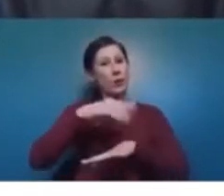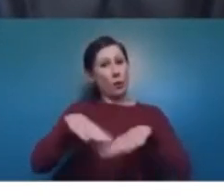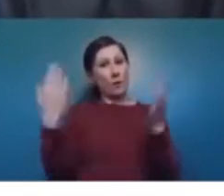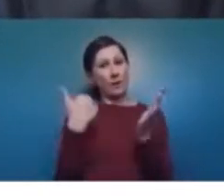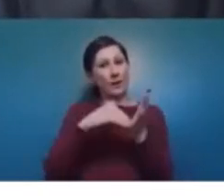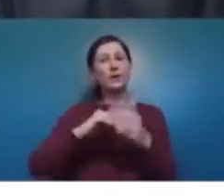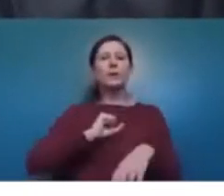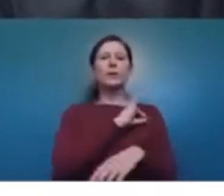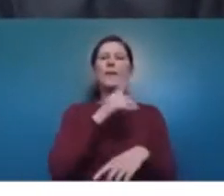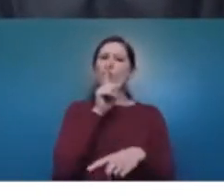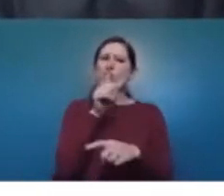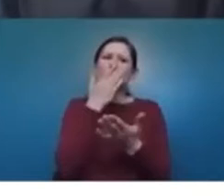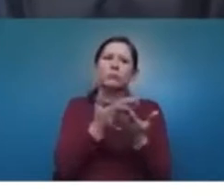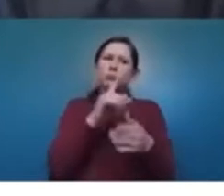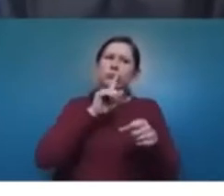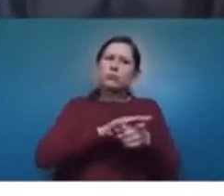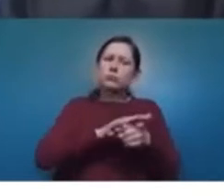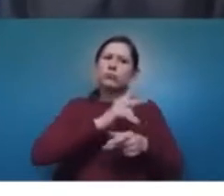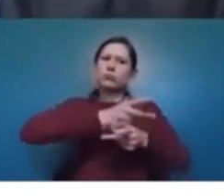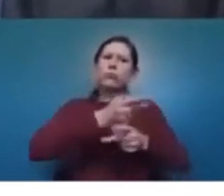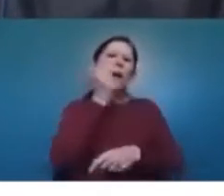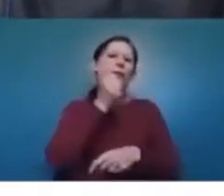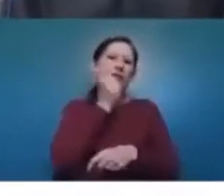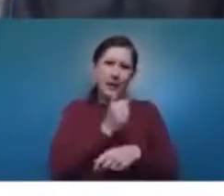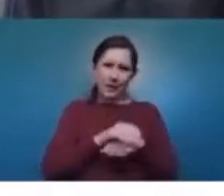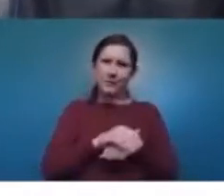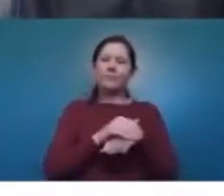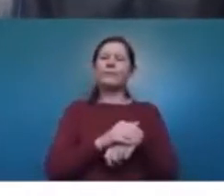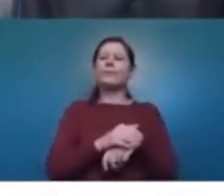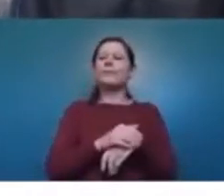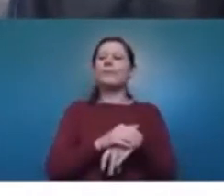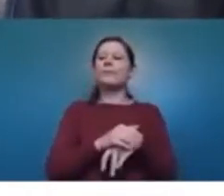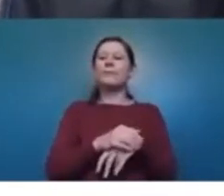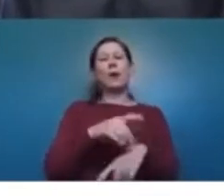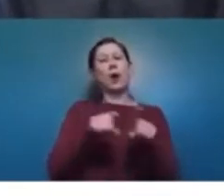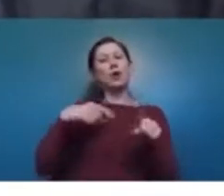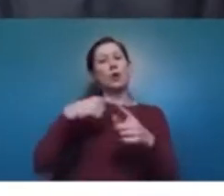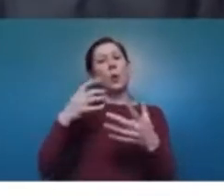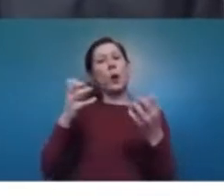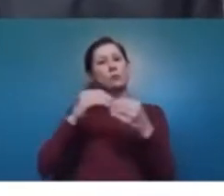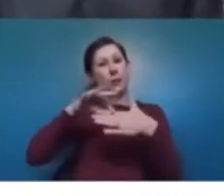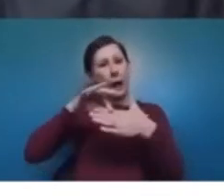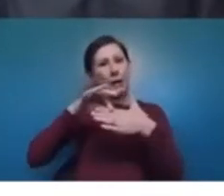day-to-day operations of the aquarium. We're also exploring ways to make our current content more accessible to our